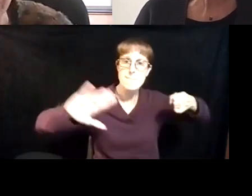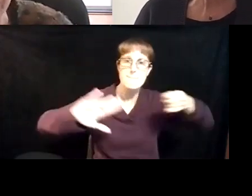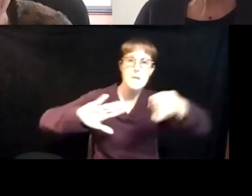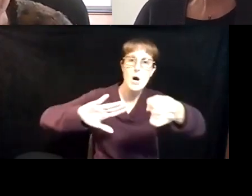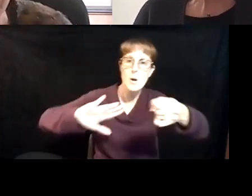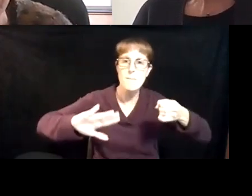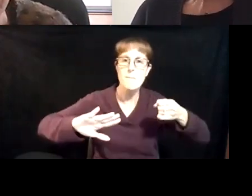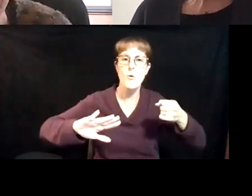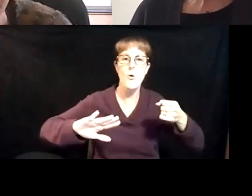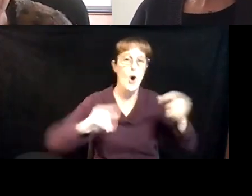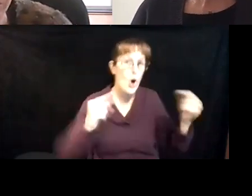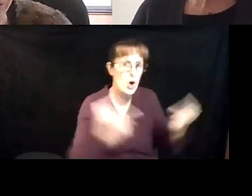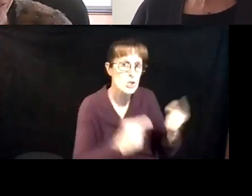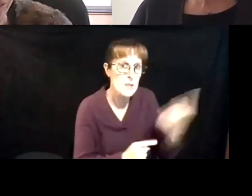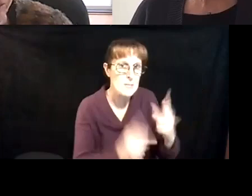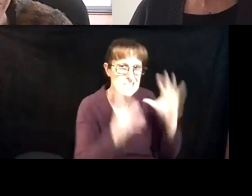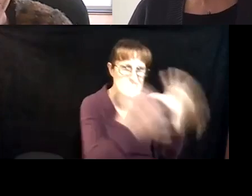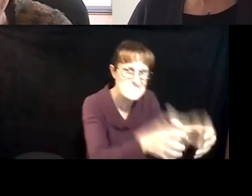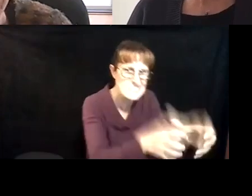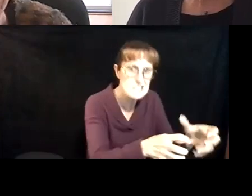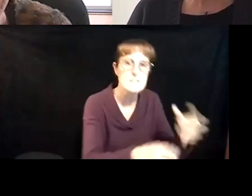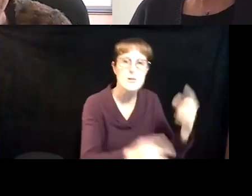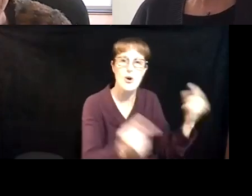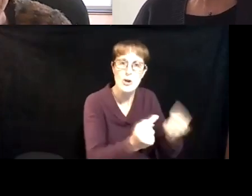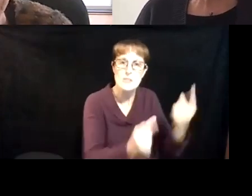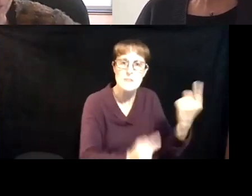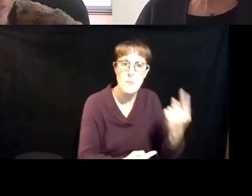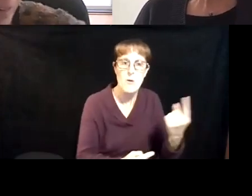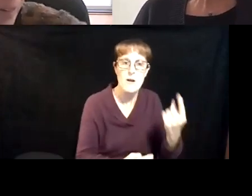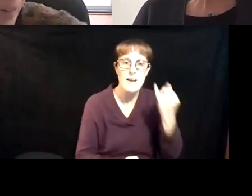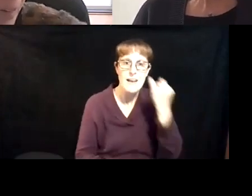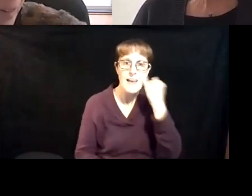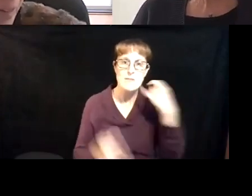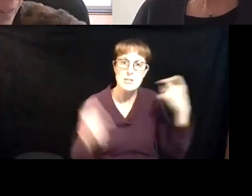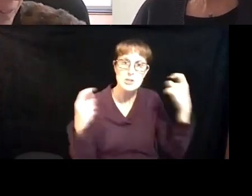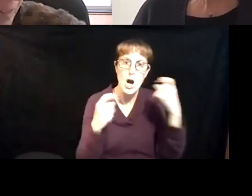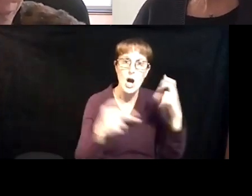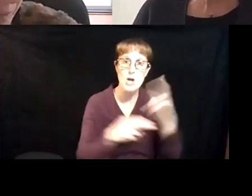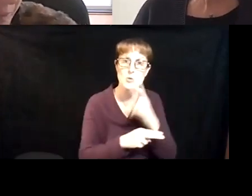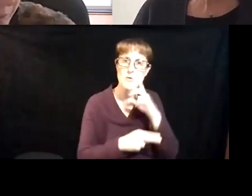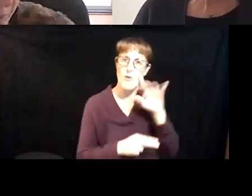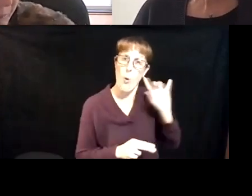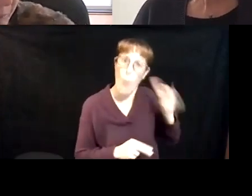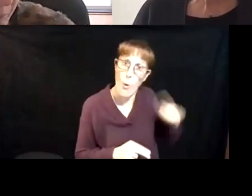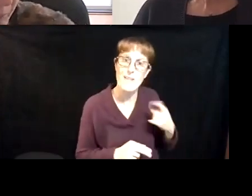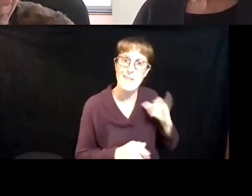I mean, my position about it wouldn't change, but I think the discussion would be different.